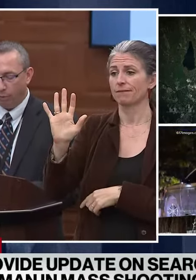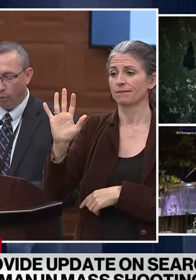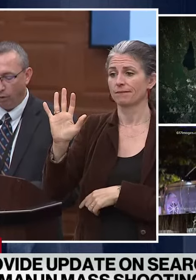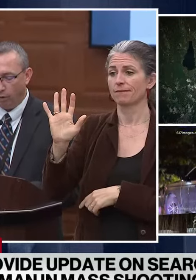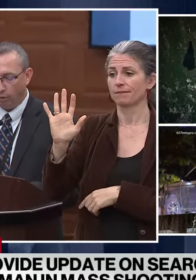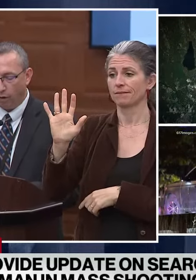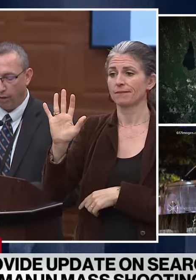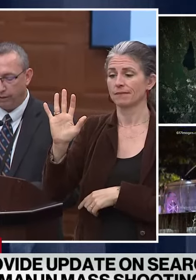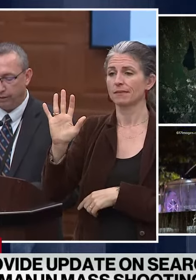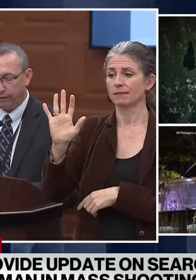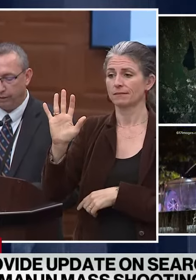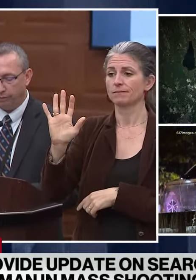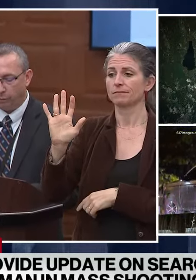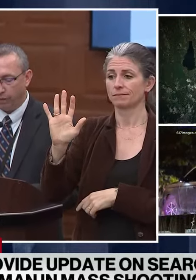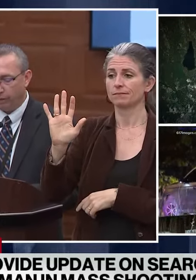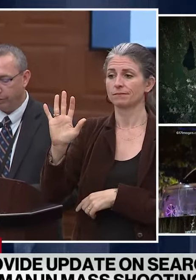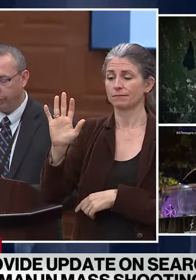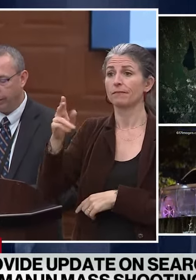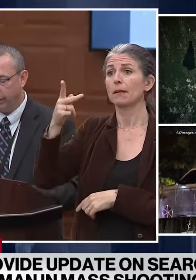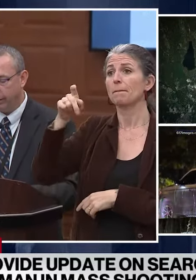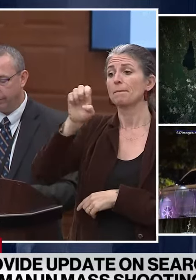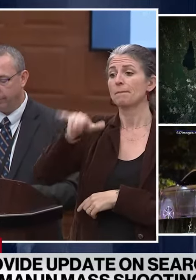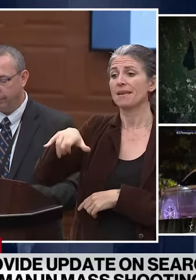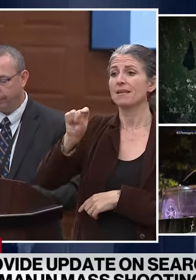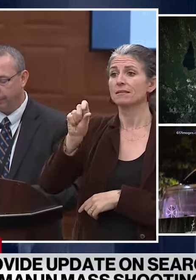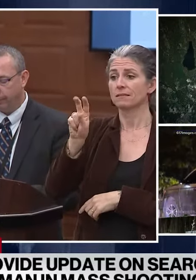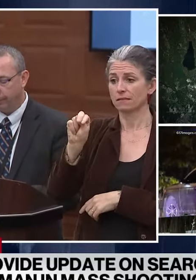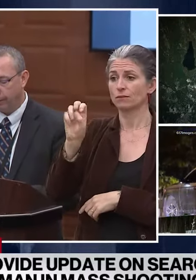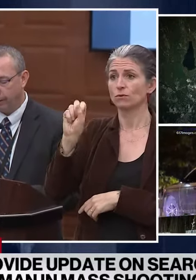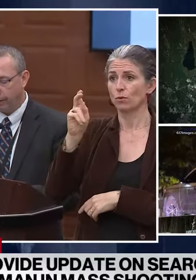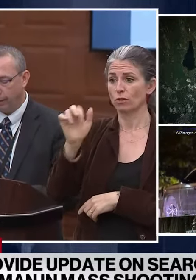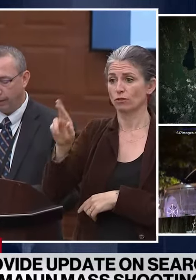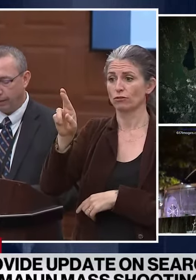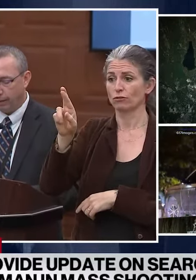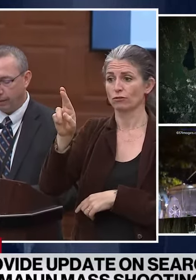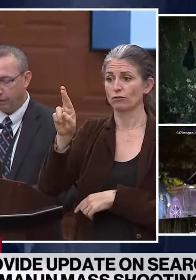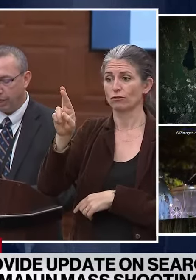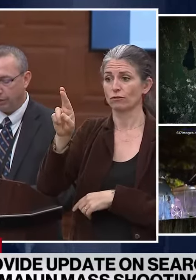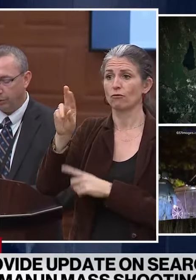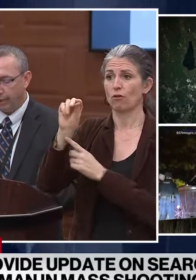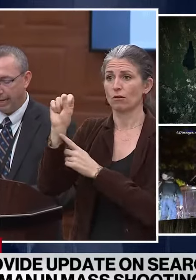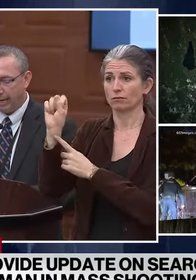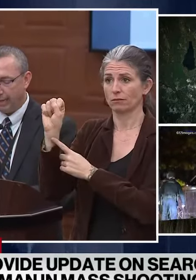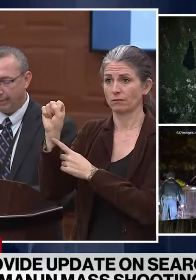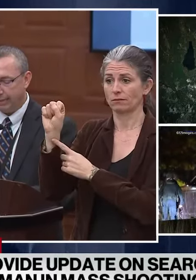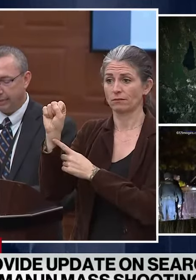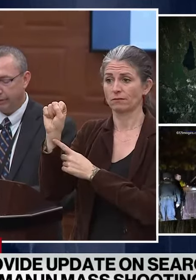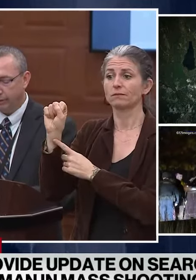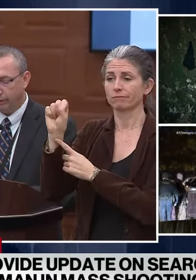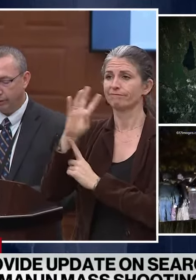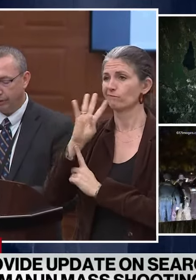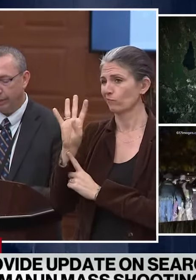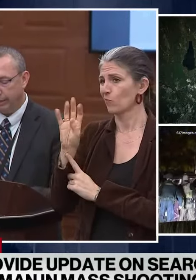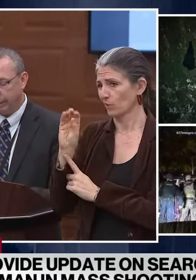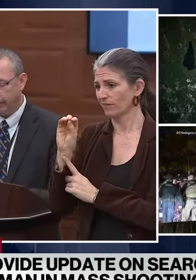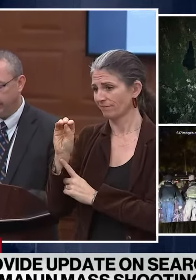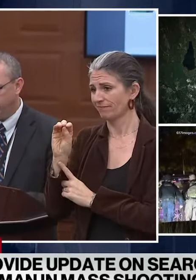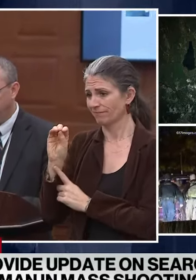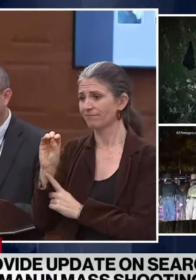AND I WON'T READ THE VENUES. YOU CAN YOU CAN PUT THAT ALL TOGETHER YOURSELF. PEYTON BREWER OR ROSS